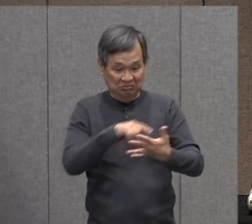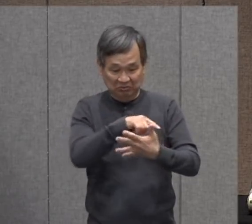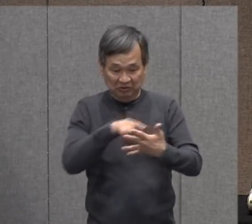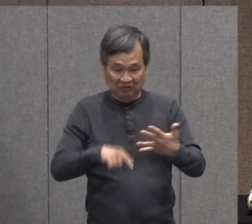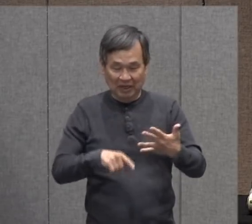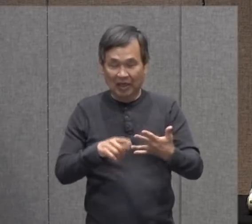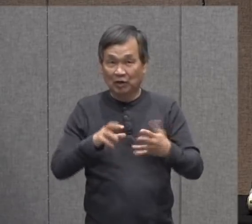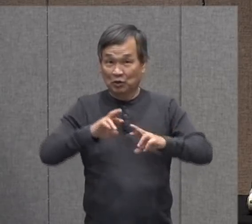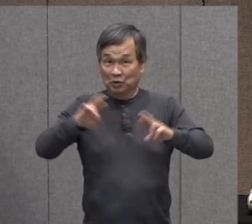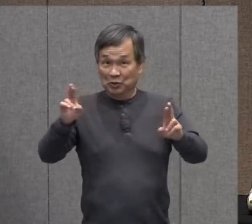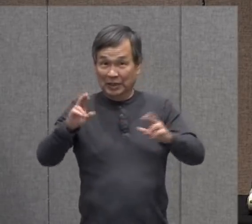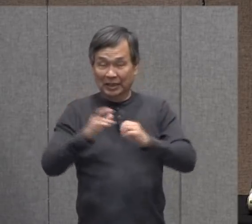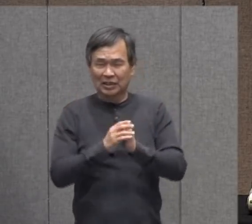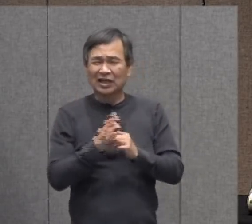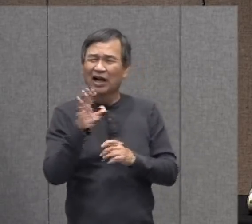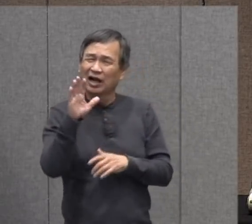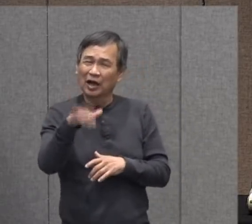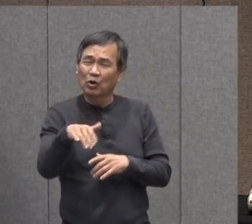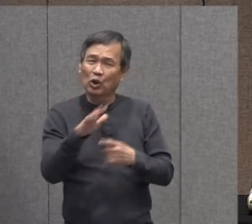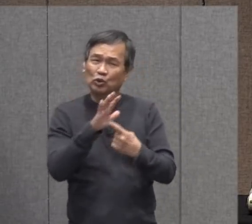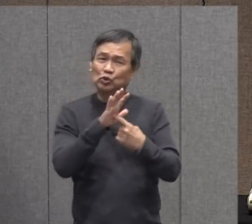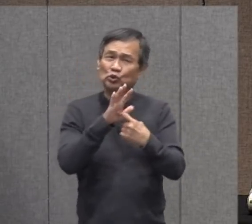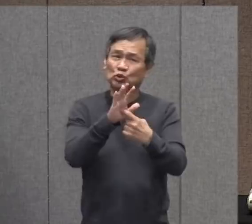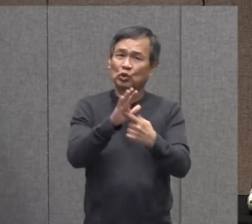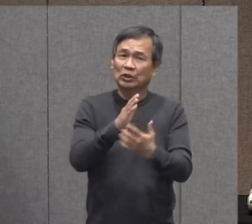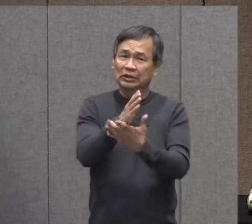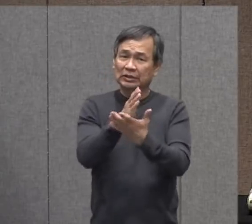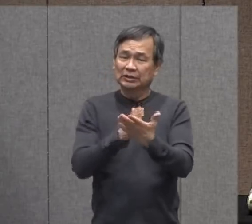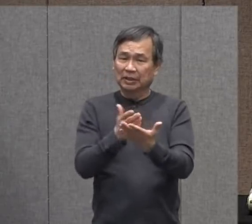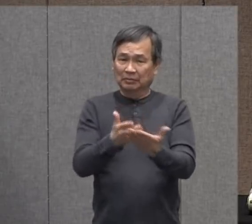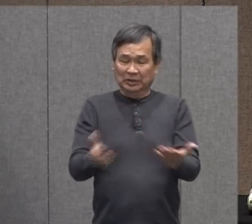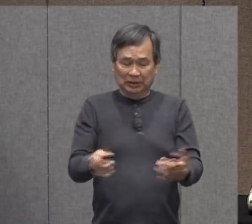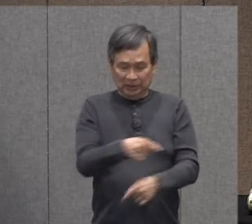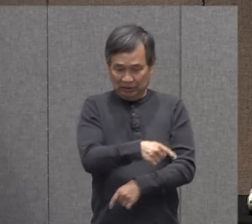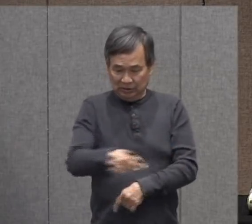I want to show you a couple of objects here that I brought today.